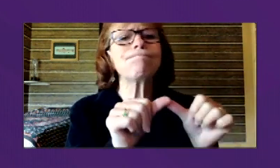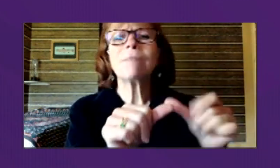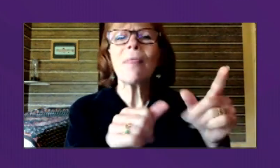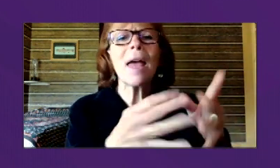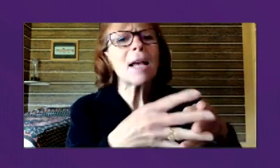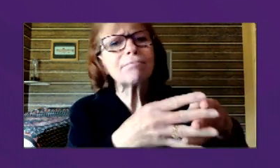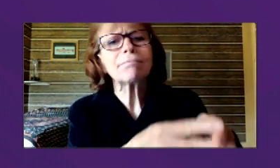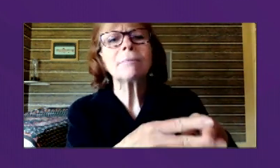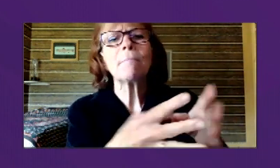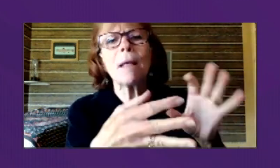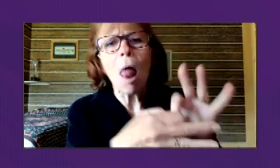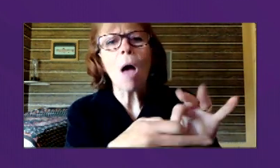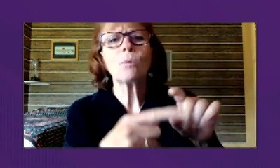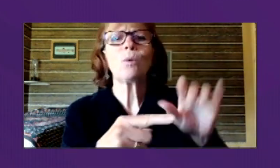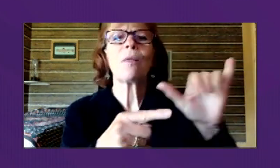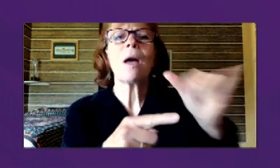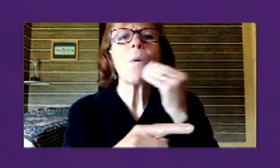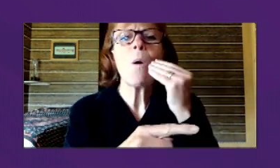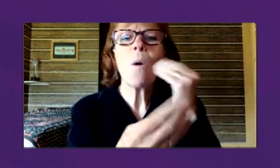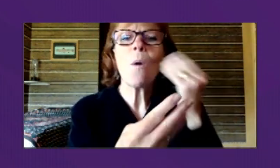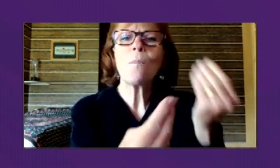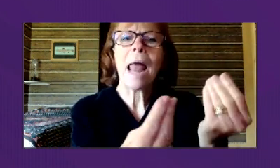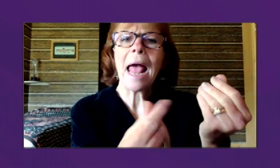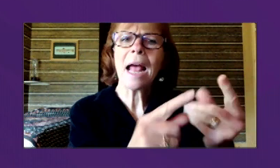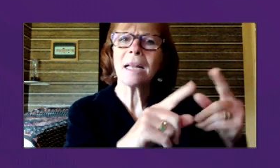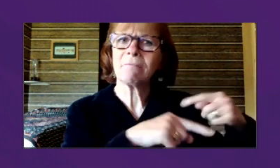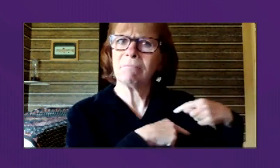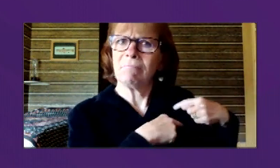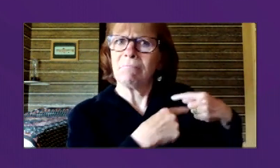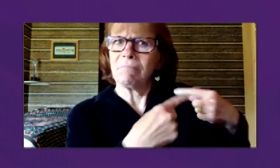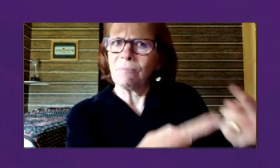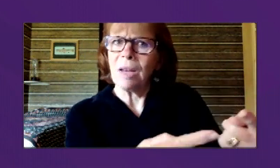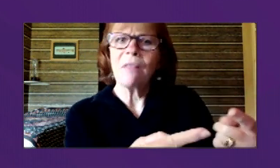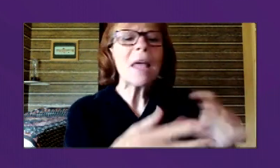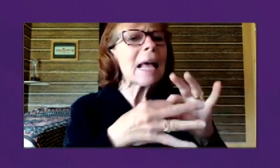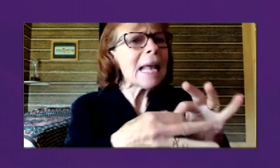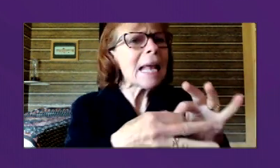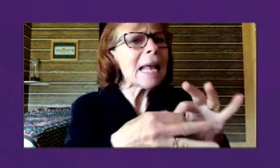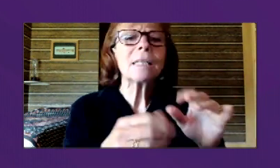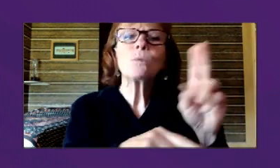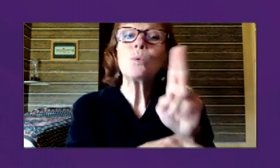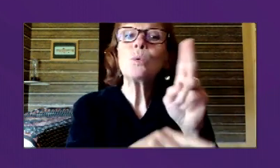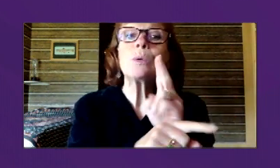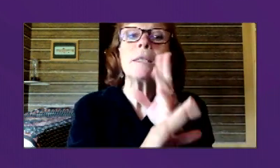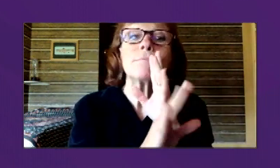homelands and protect these connections through Indigenous languages, oral traditions, ceremonies,